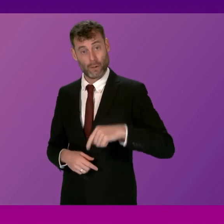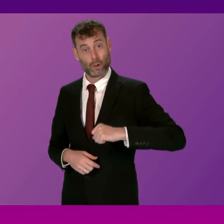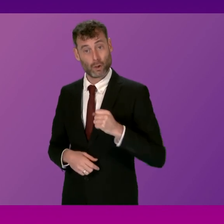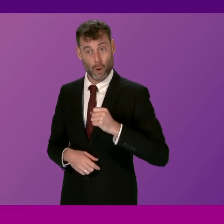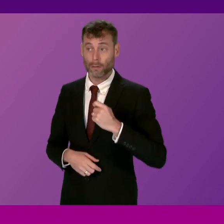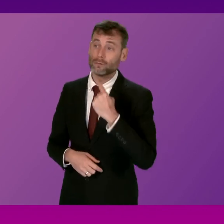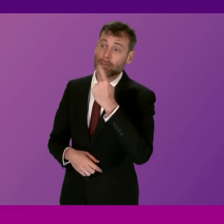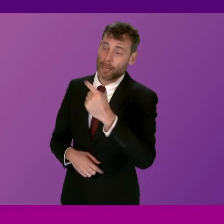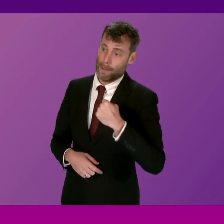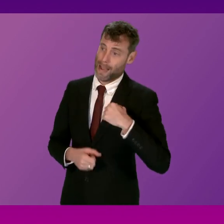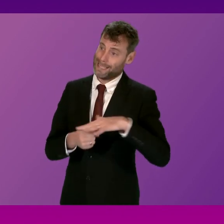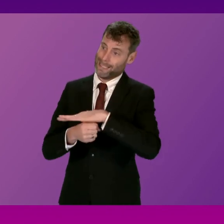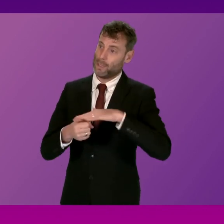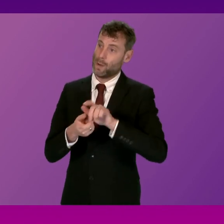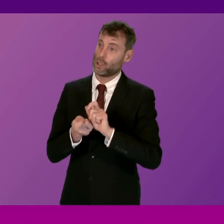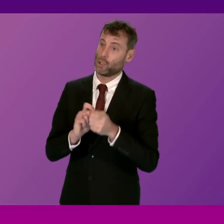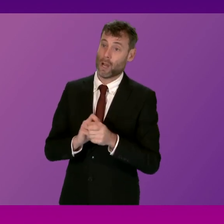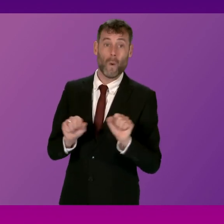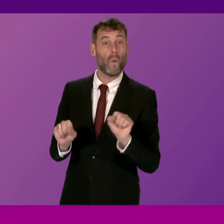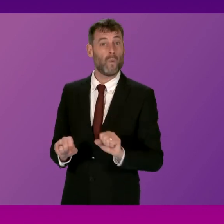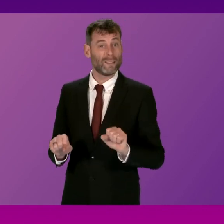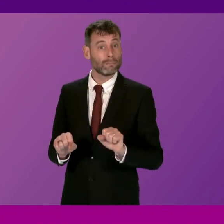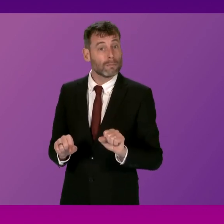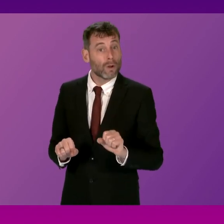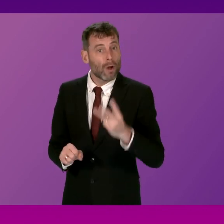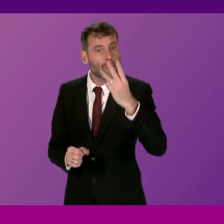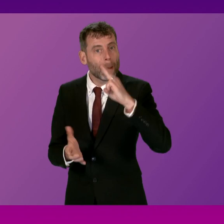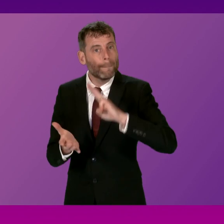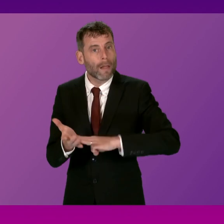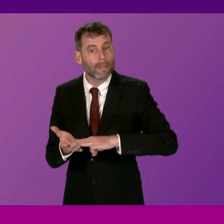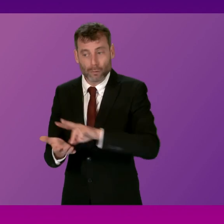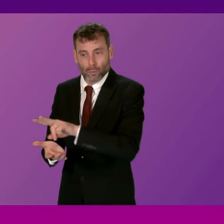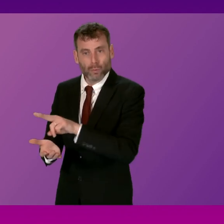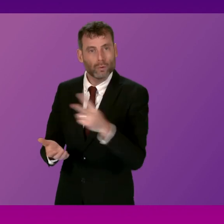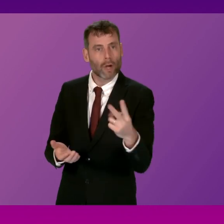they are currently forced to wait for three months to be moved over; only then does Social